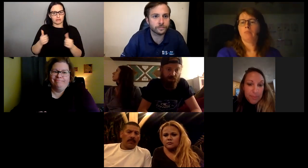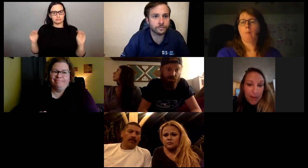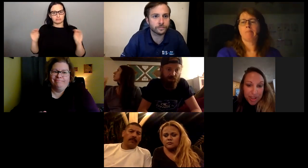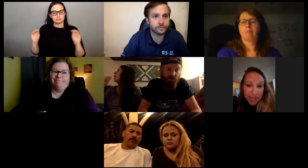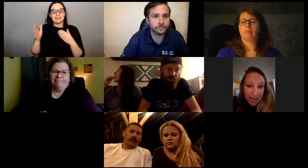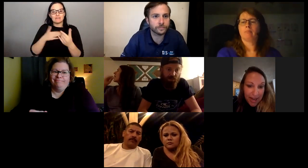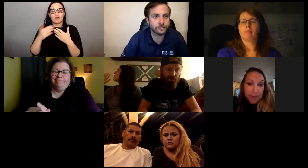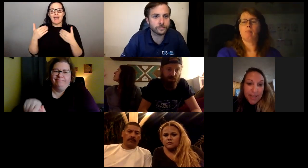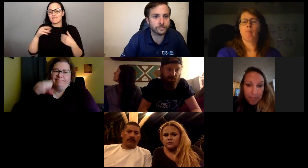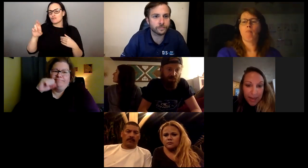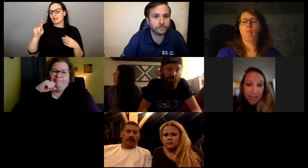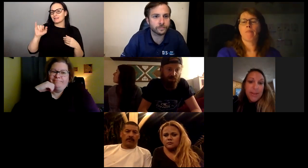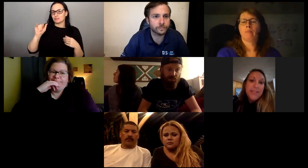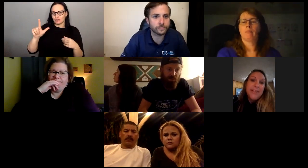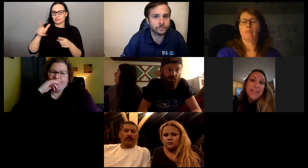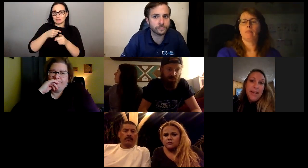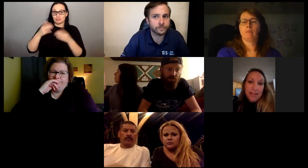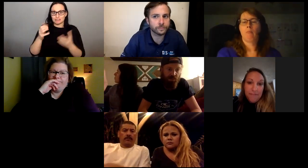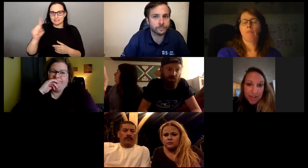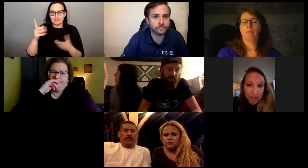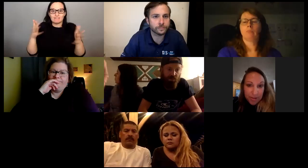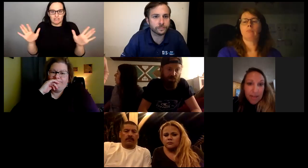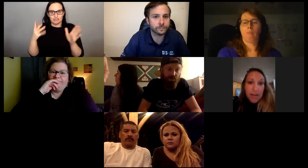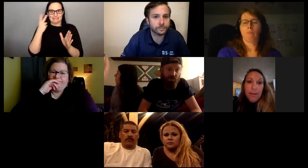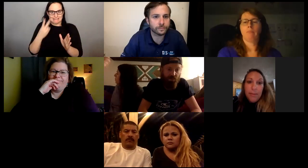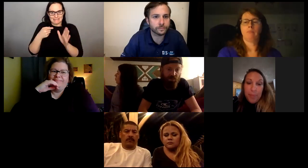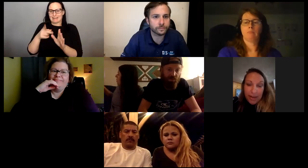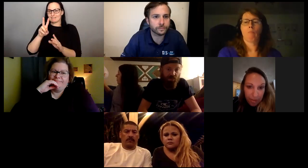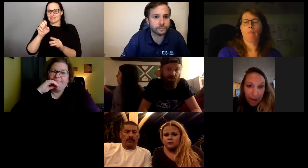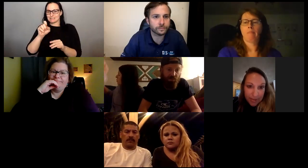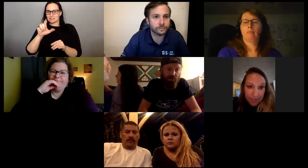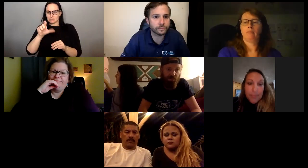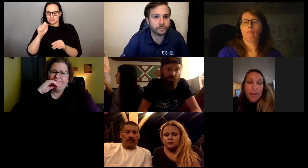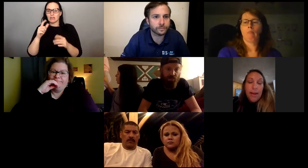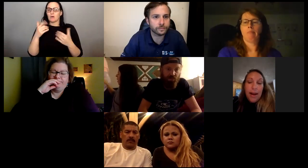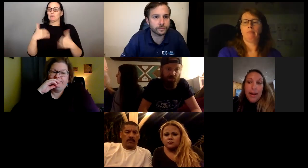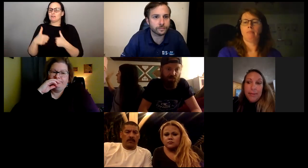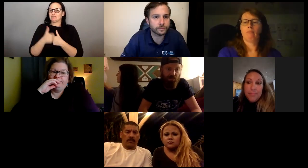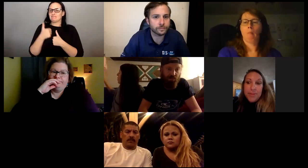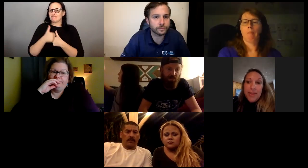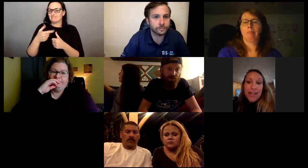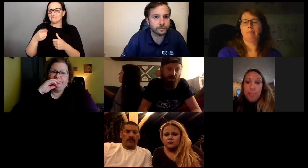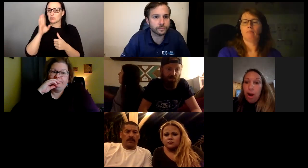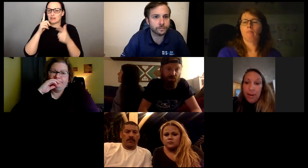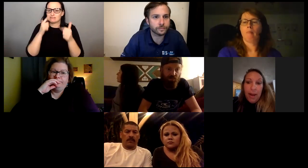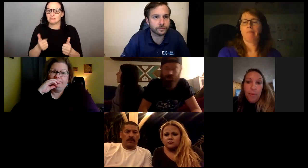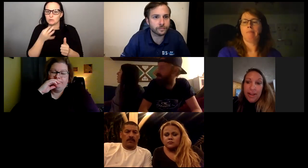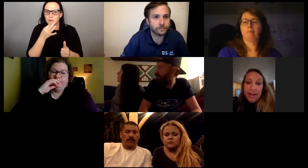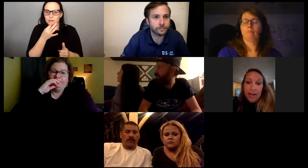specialist in san diego tell me he's already seen signs of the vessels being in threat